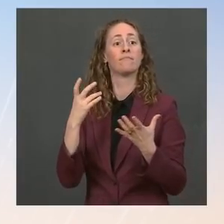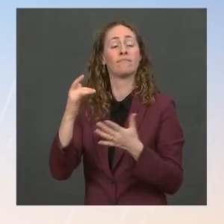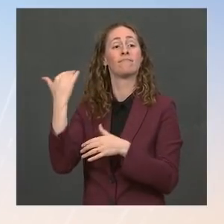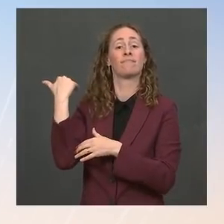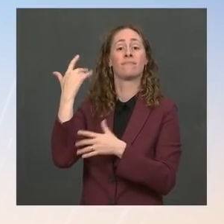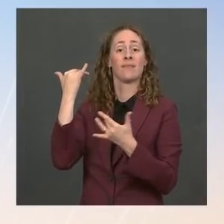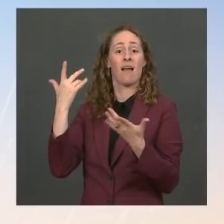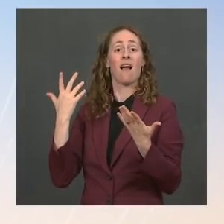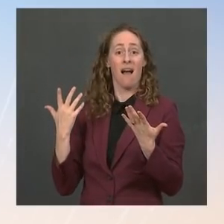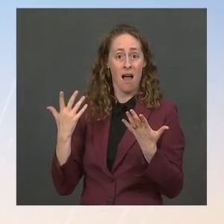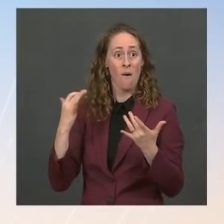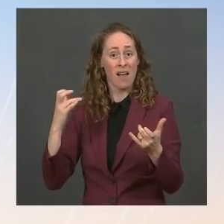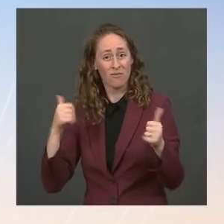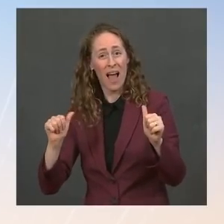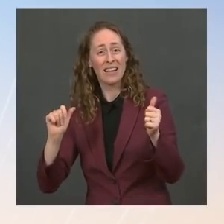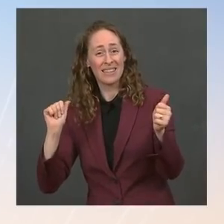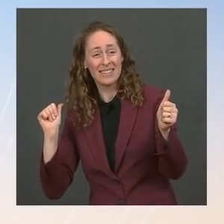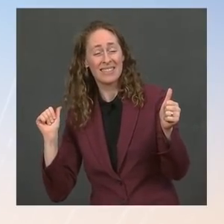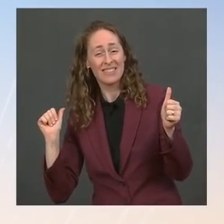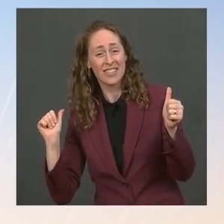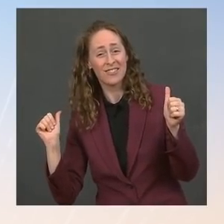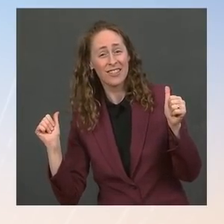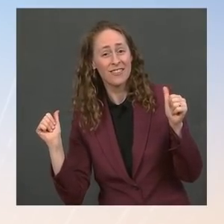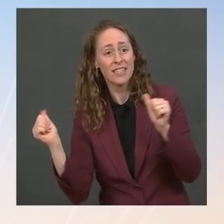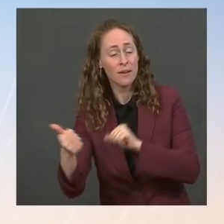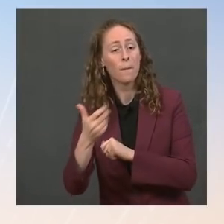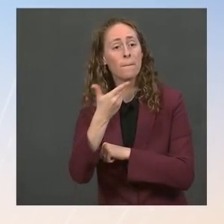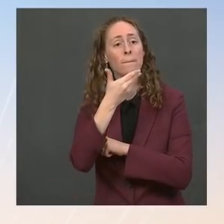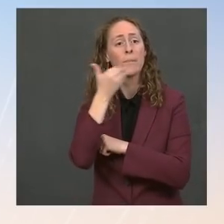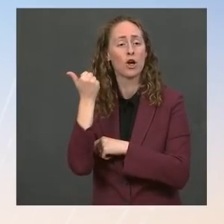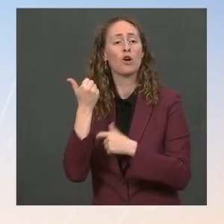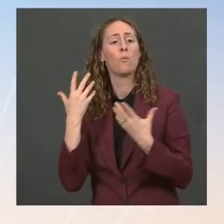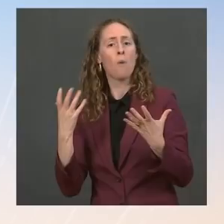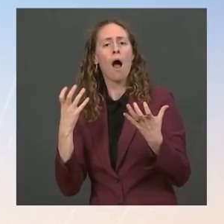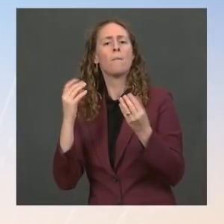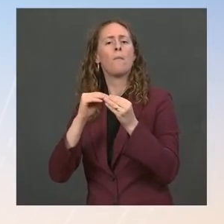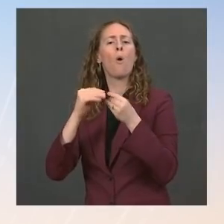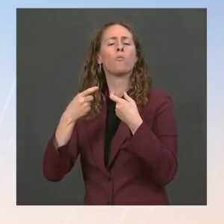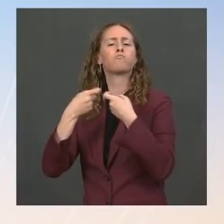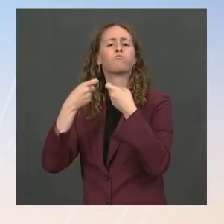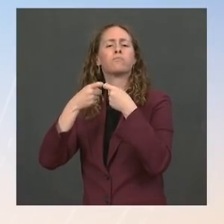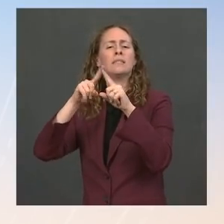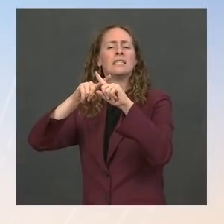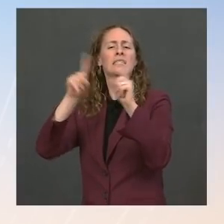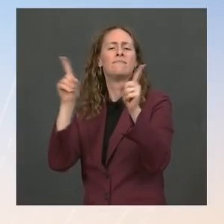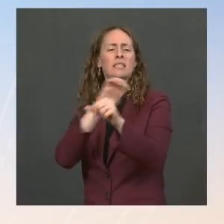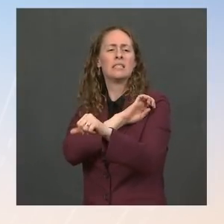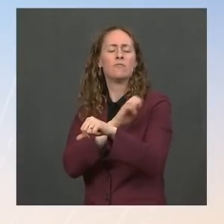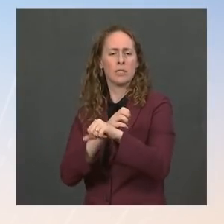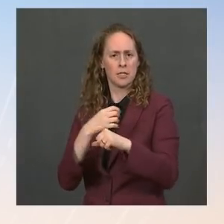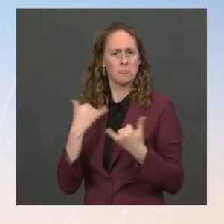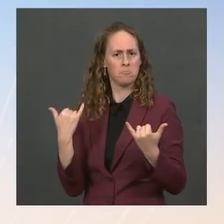So here we are helping Australia -- a very good player, a well-known non-proliferation advocate --